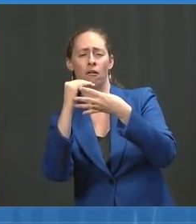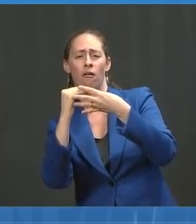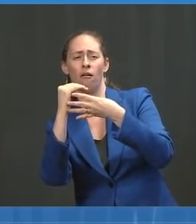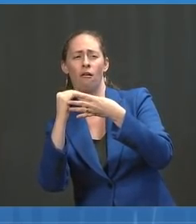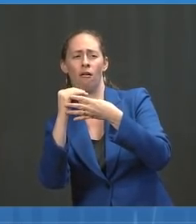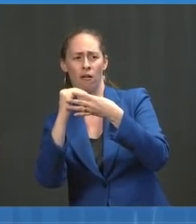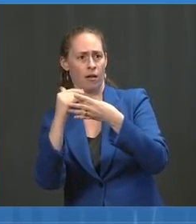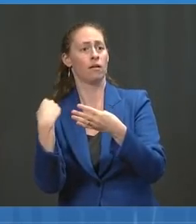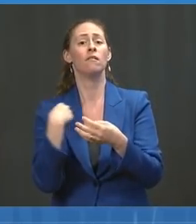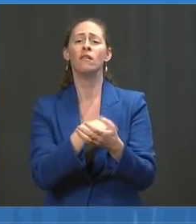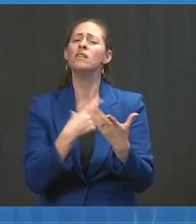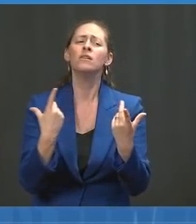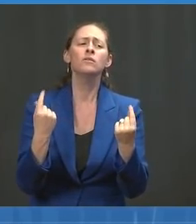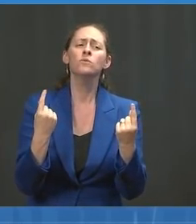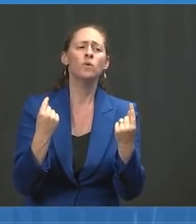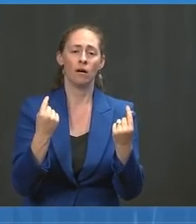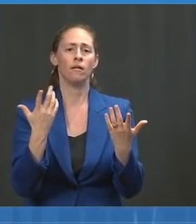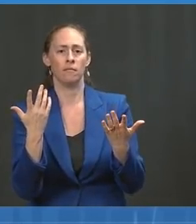we shipped to states in the entire month of June.